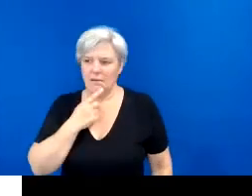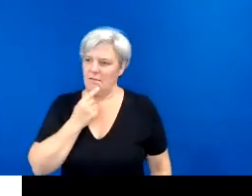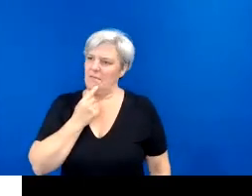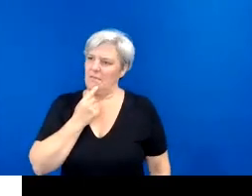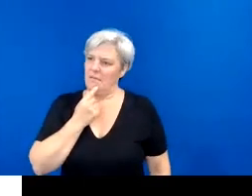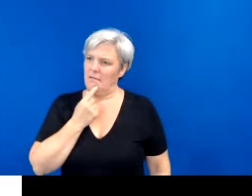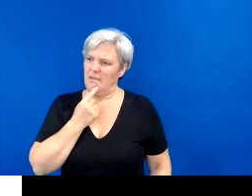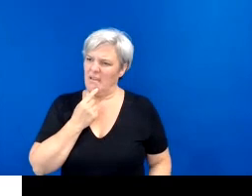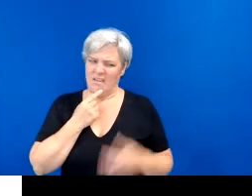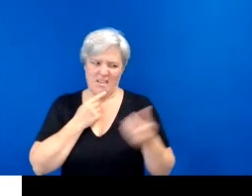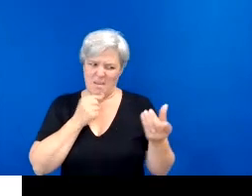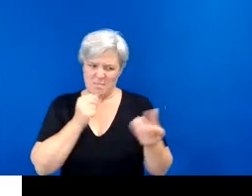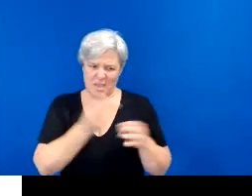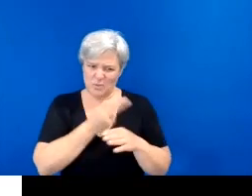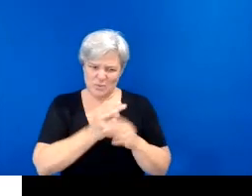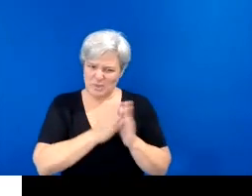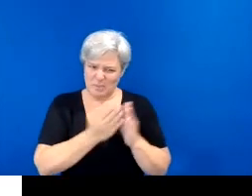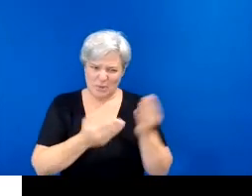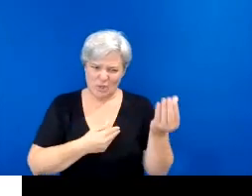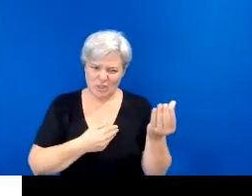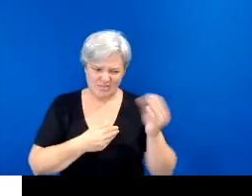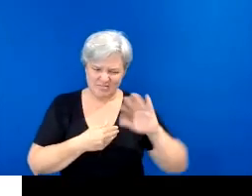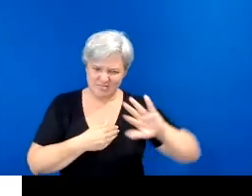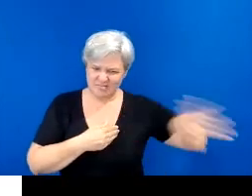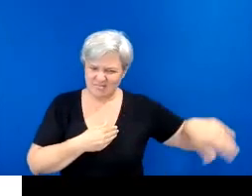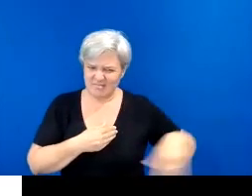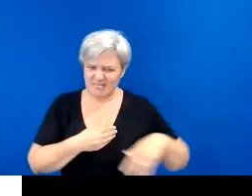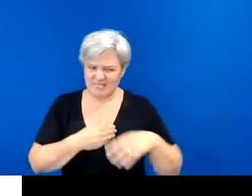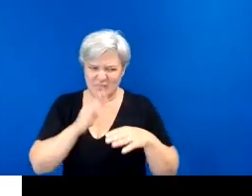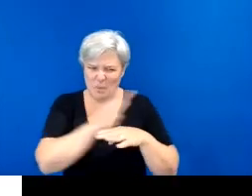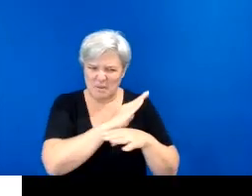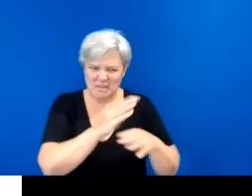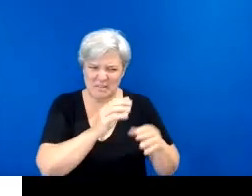more of my own stuff and less of the commercial textbook.